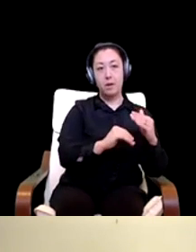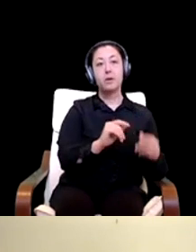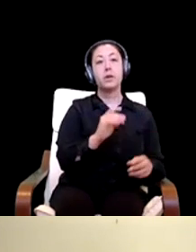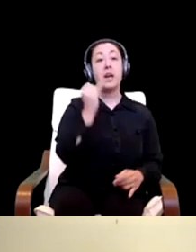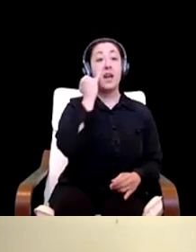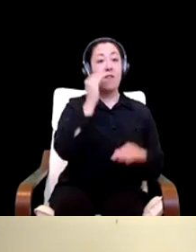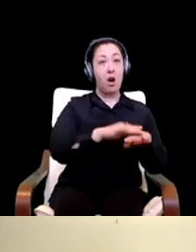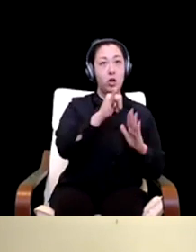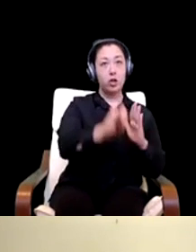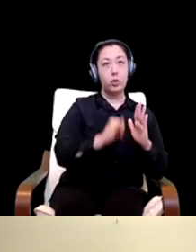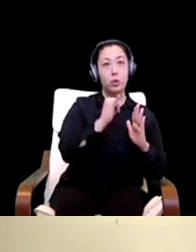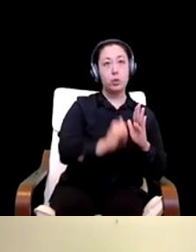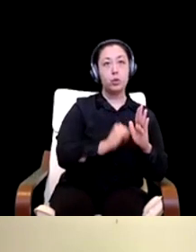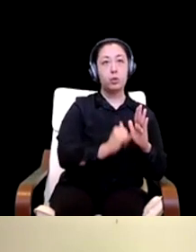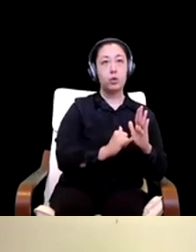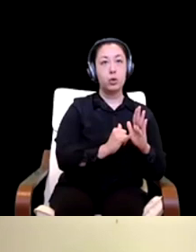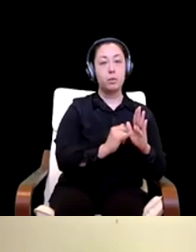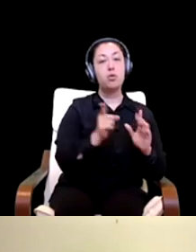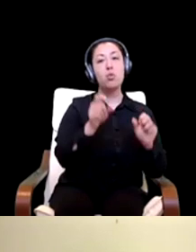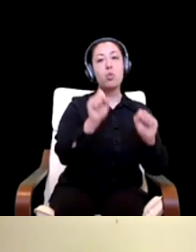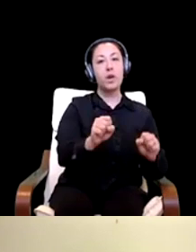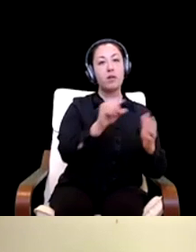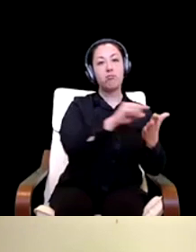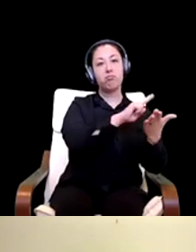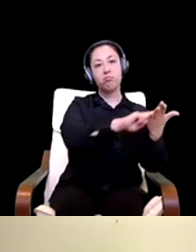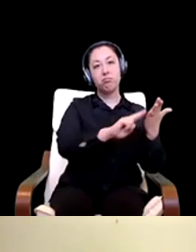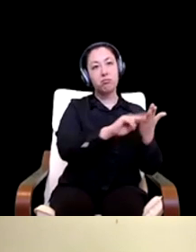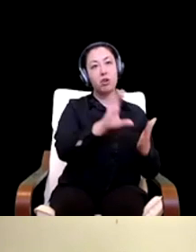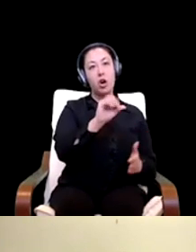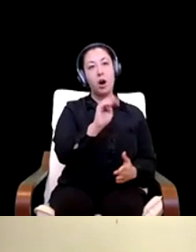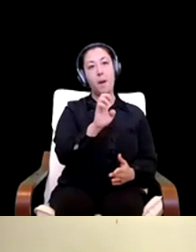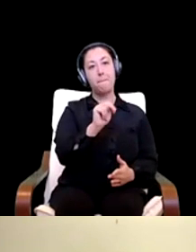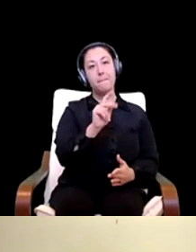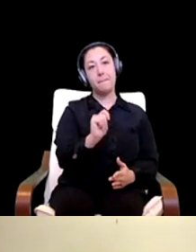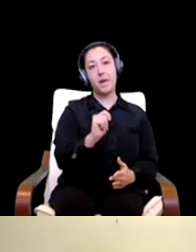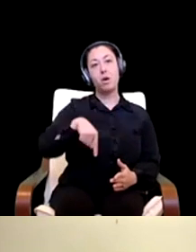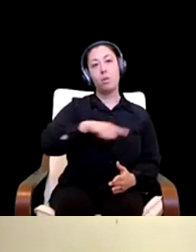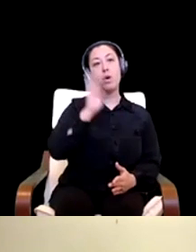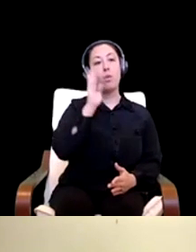put the questions in the comments section and we will monitor that and communicating